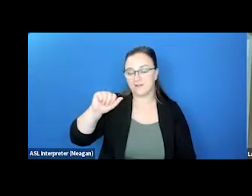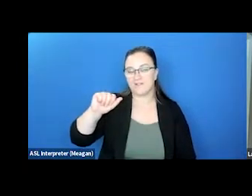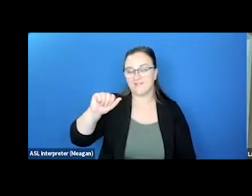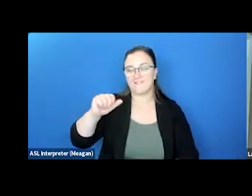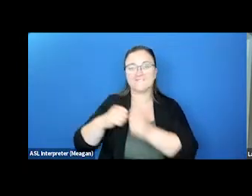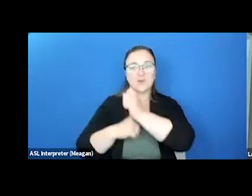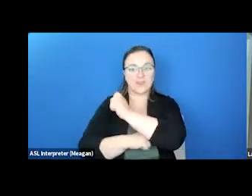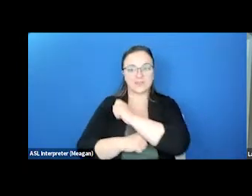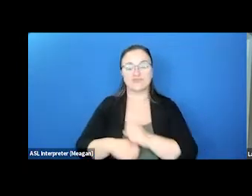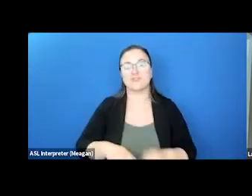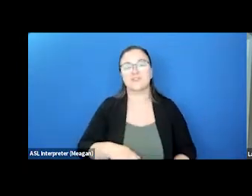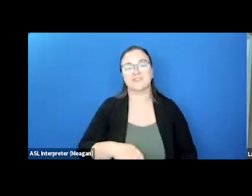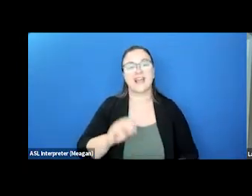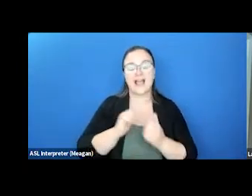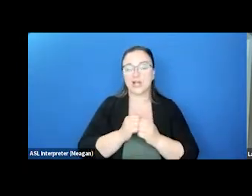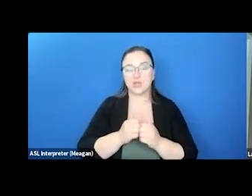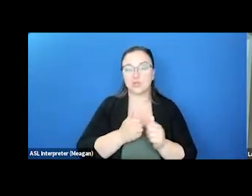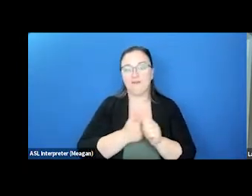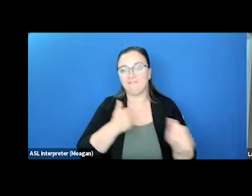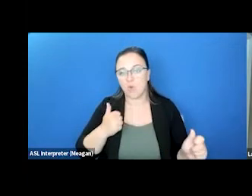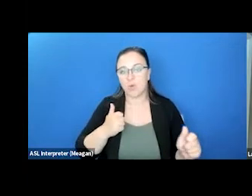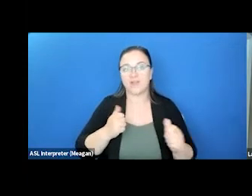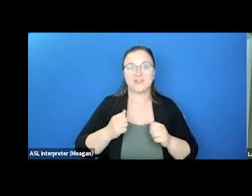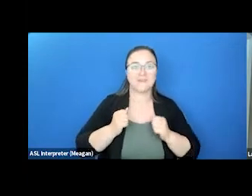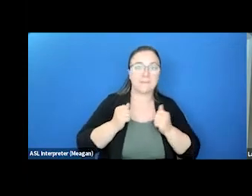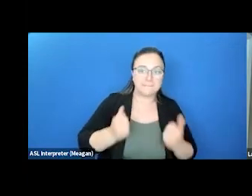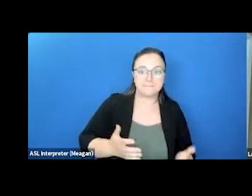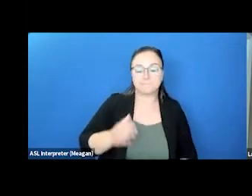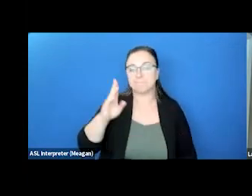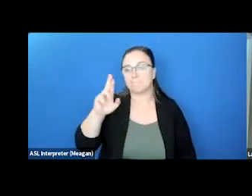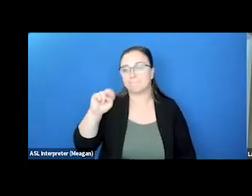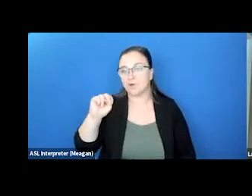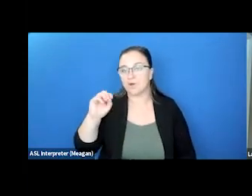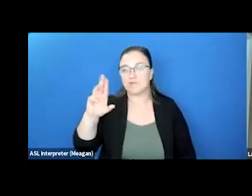trauma, compassion fatigue, and burnout How do you think about systemically improving